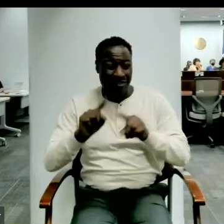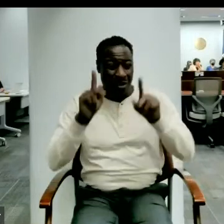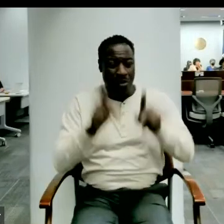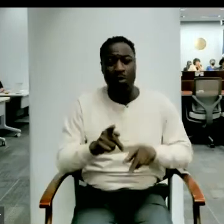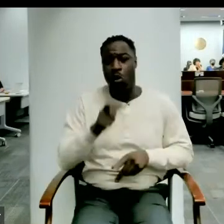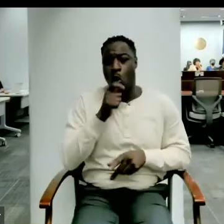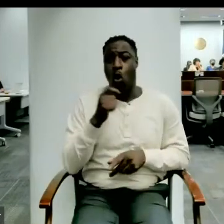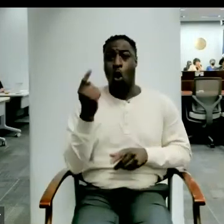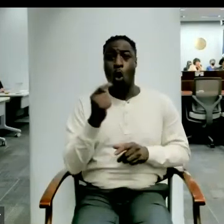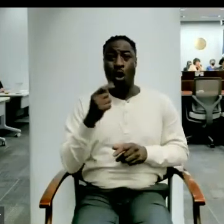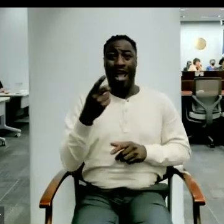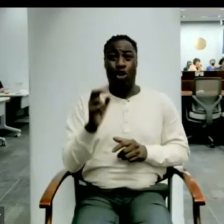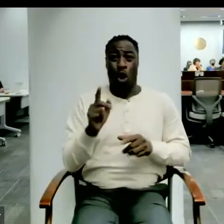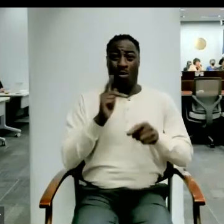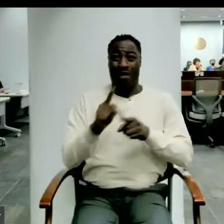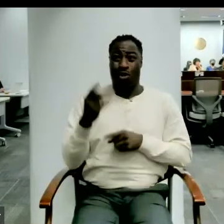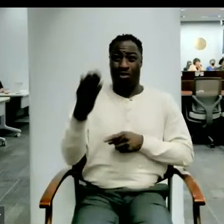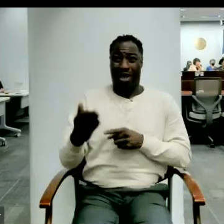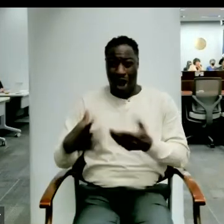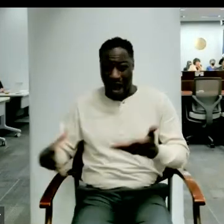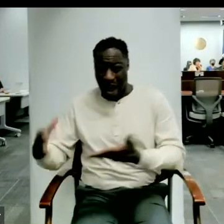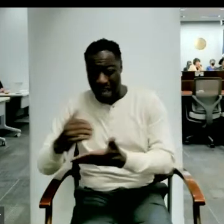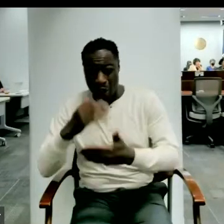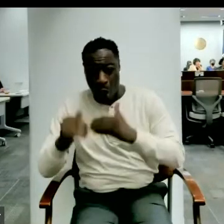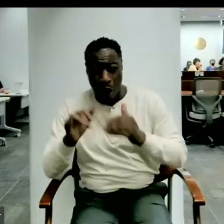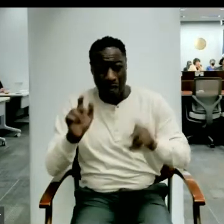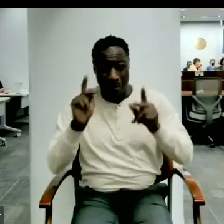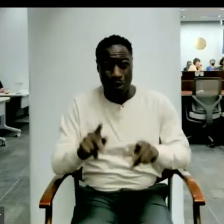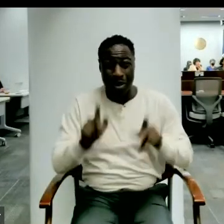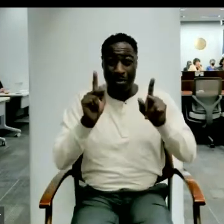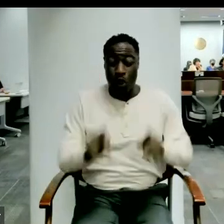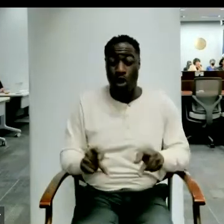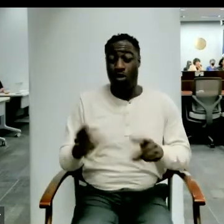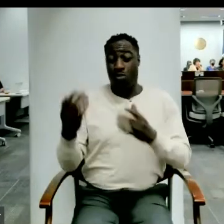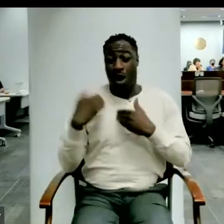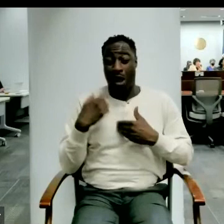is the only HR professional there. She or he is responsible for benefits management.